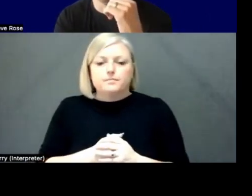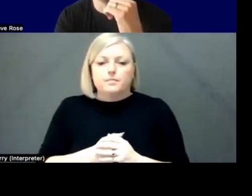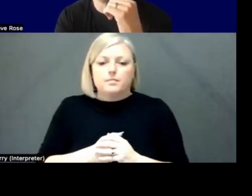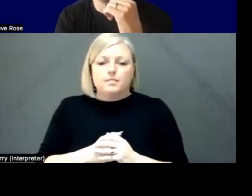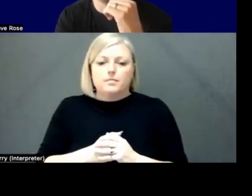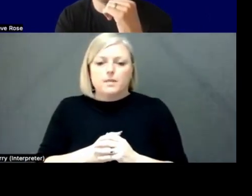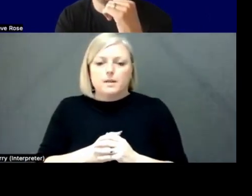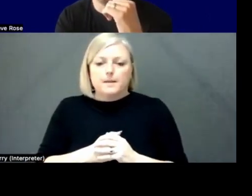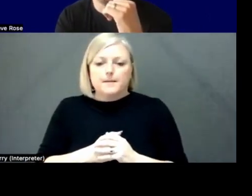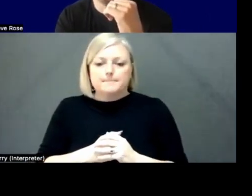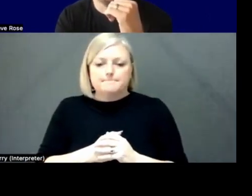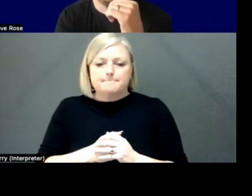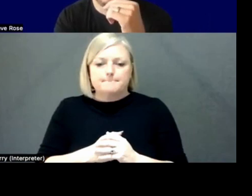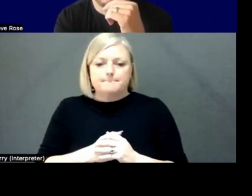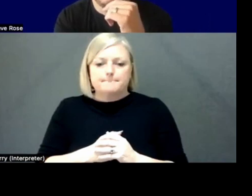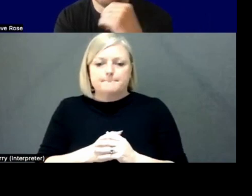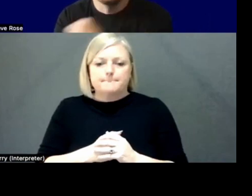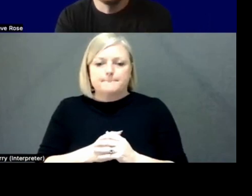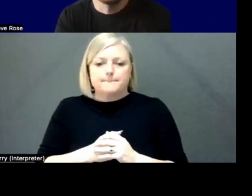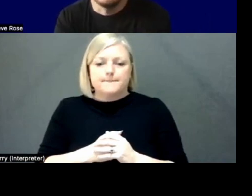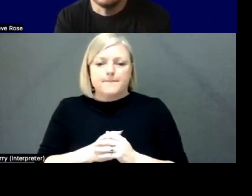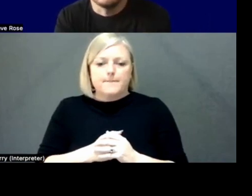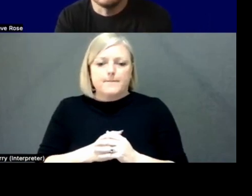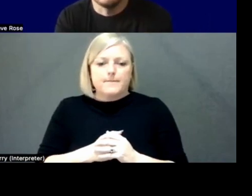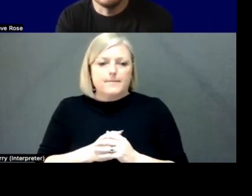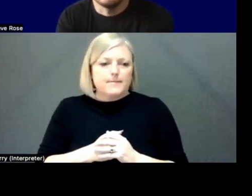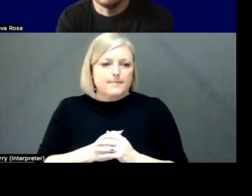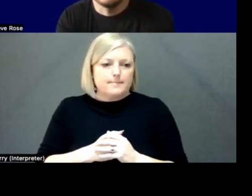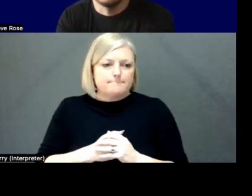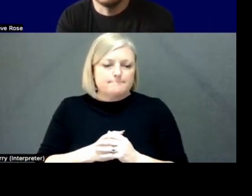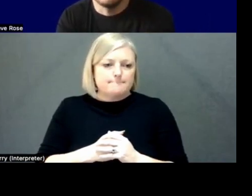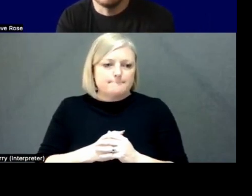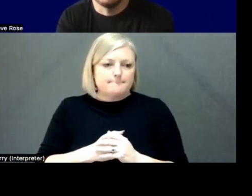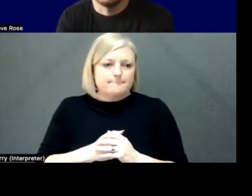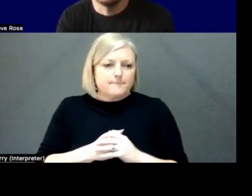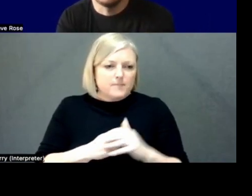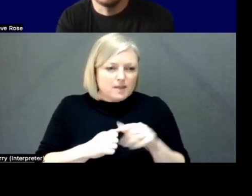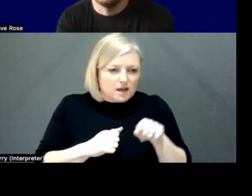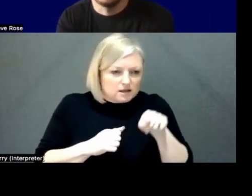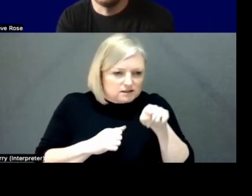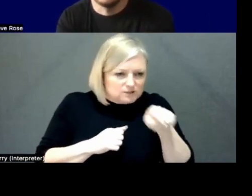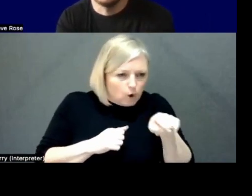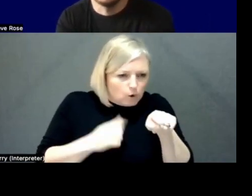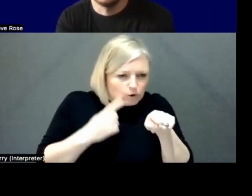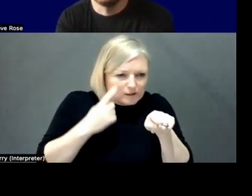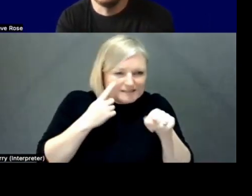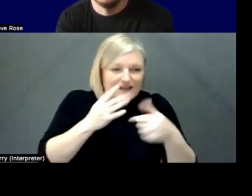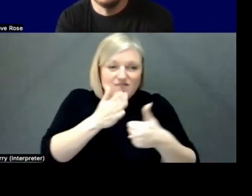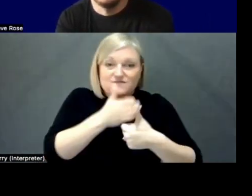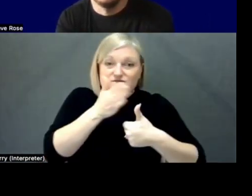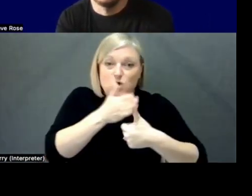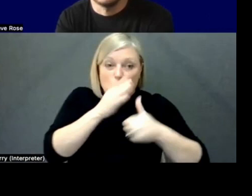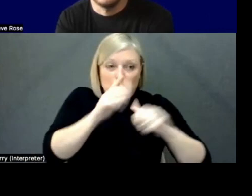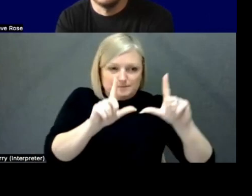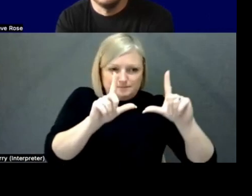in this first image, you will see that the therapist who is working with her is really leading that